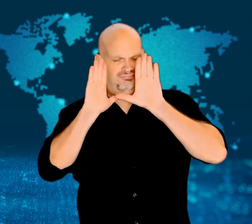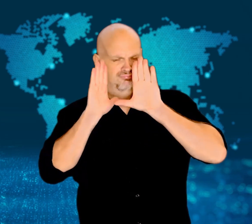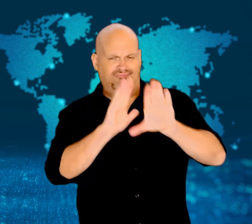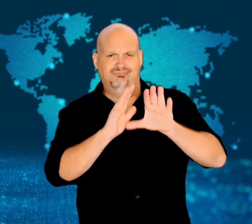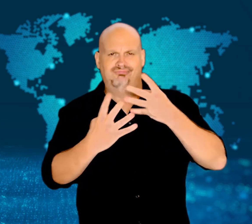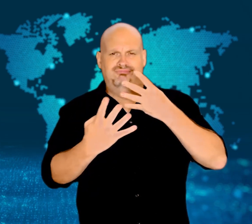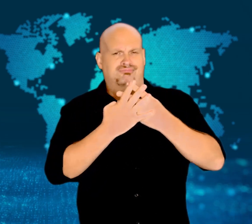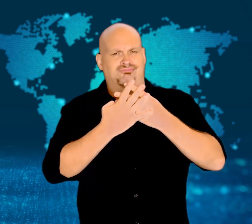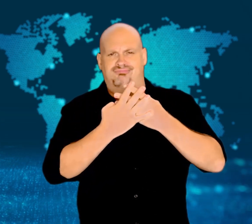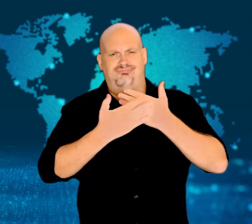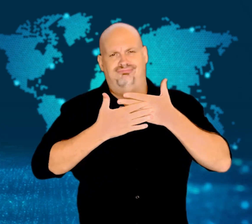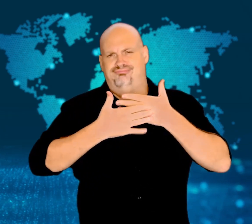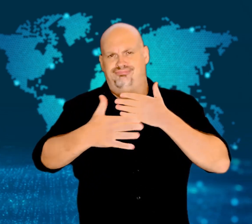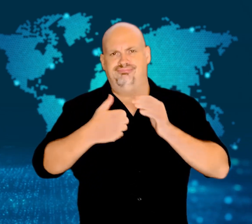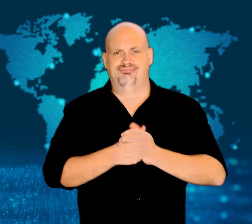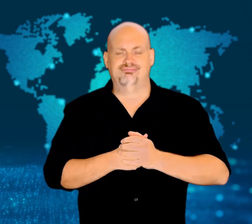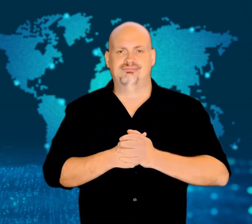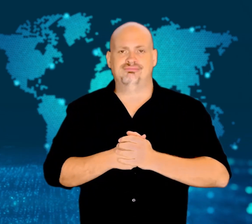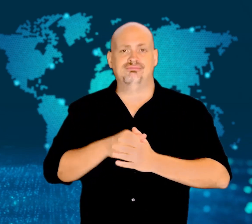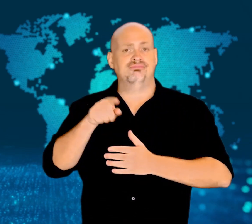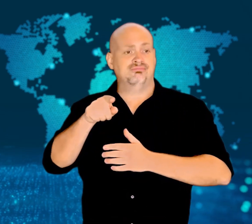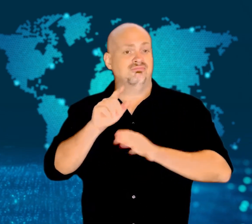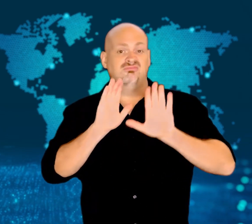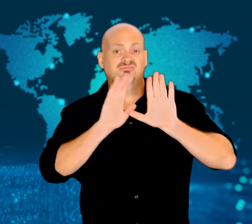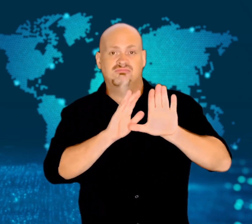and will spend the rest of his life in jail.